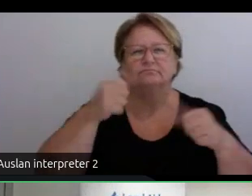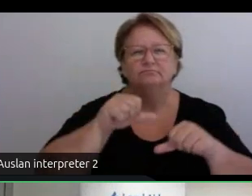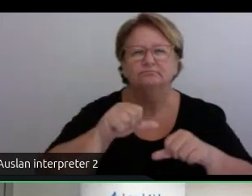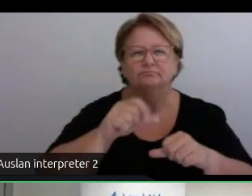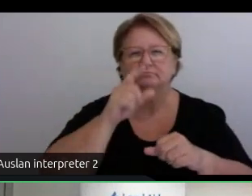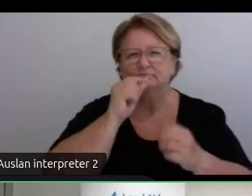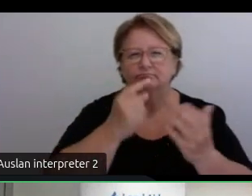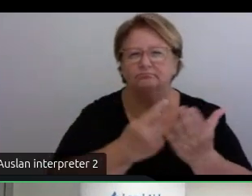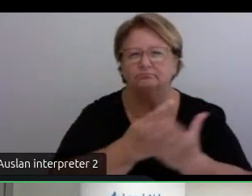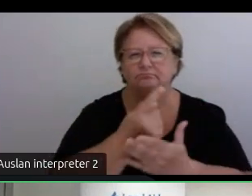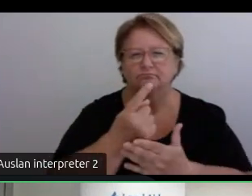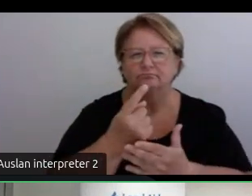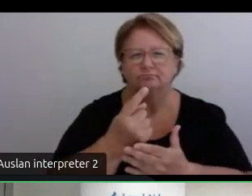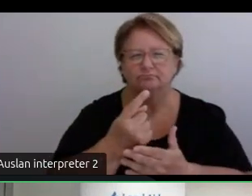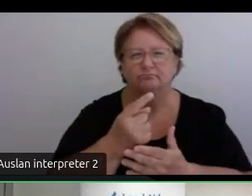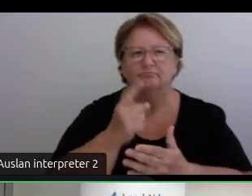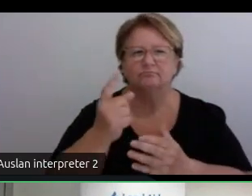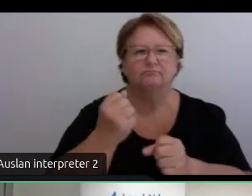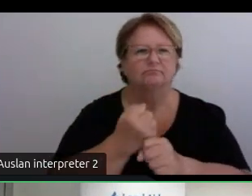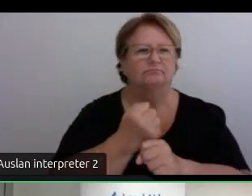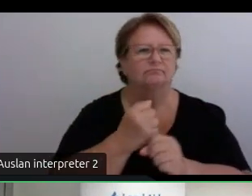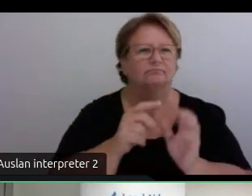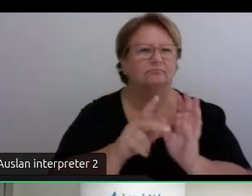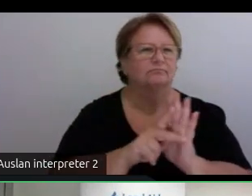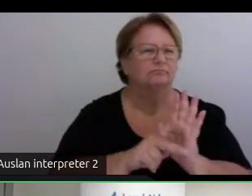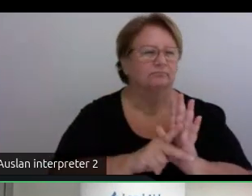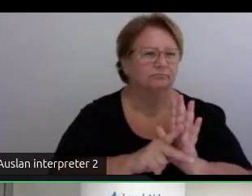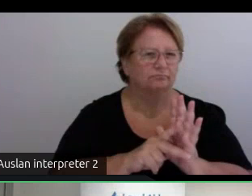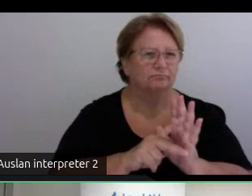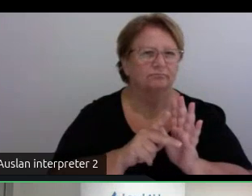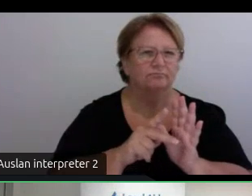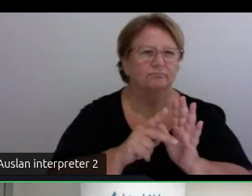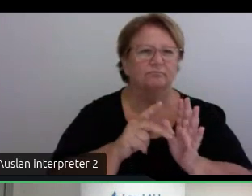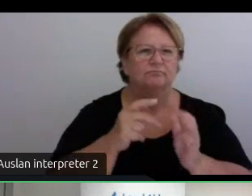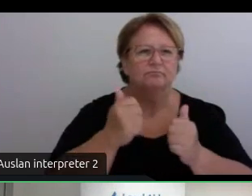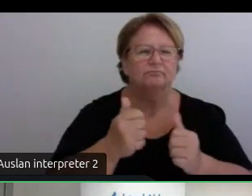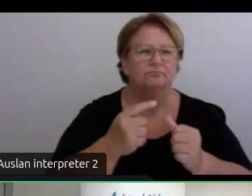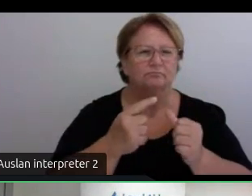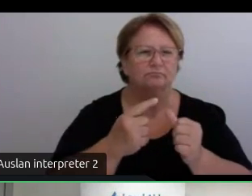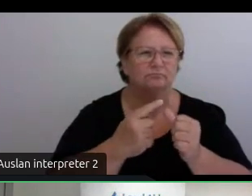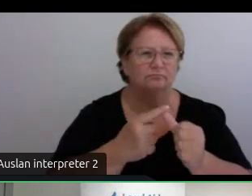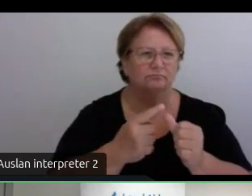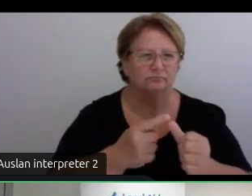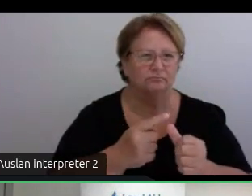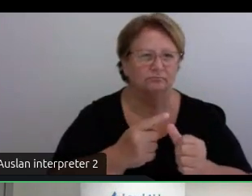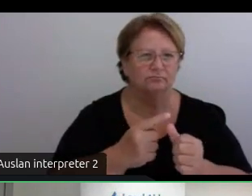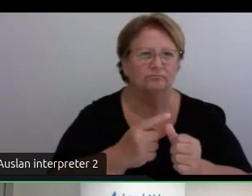well aware of this, have um developed policies and um have really good responses to it. and